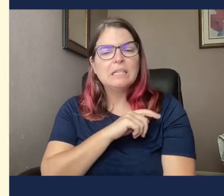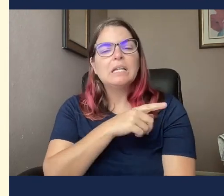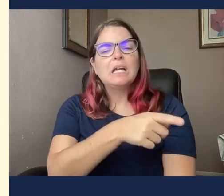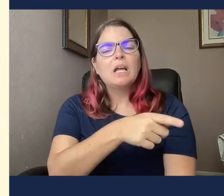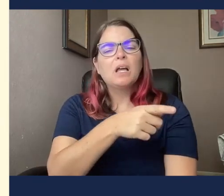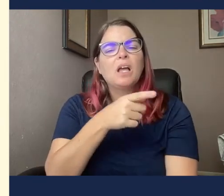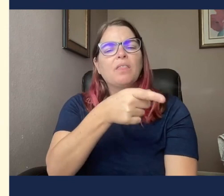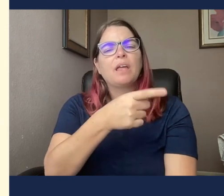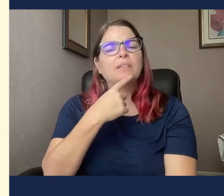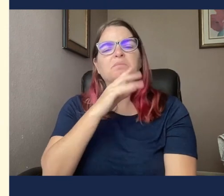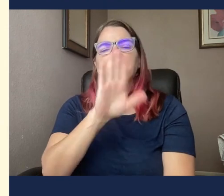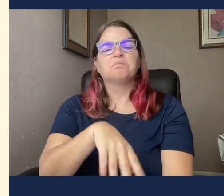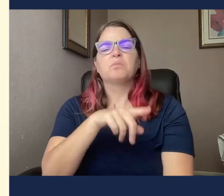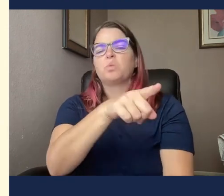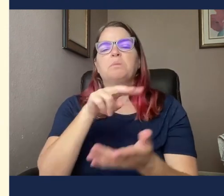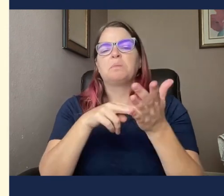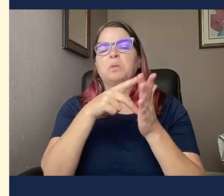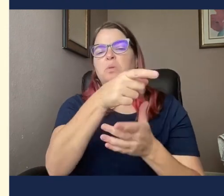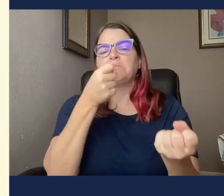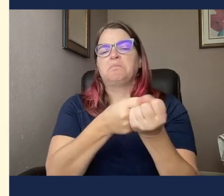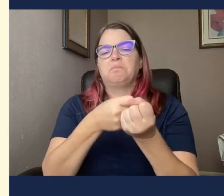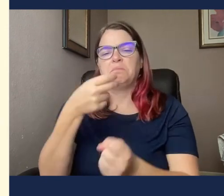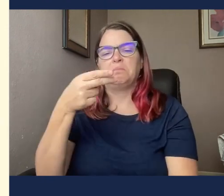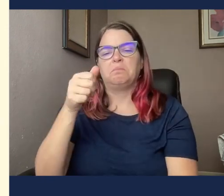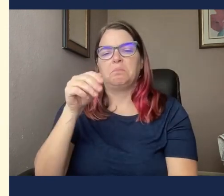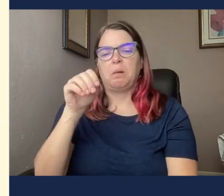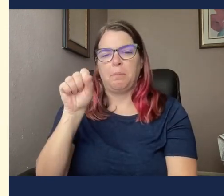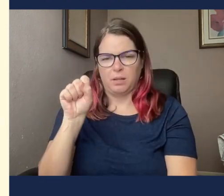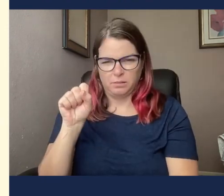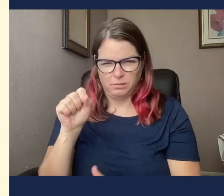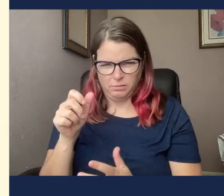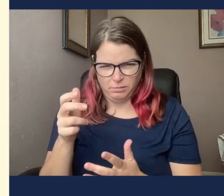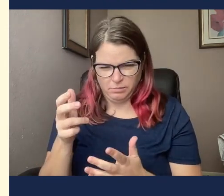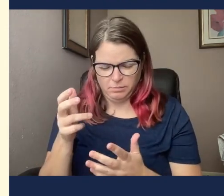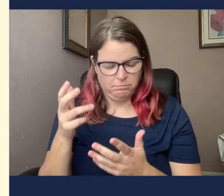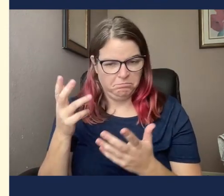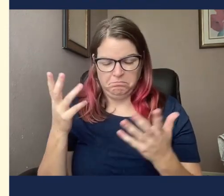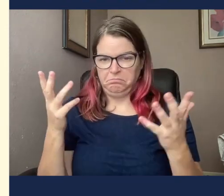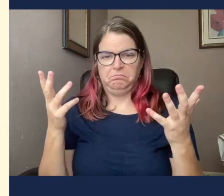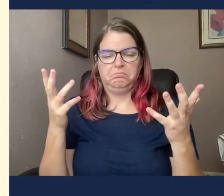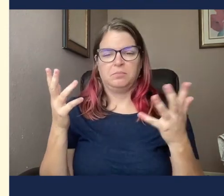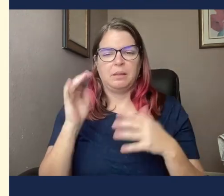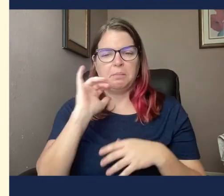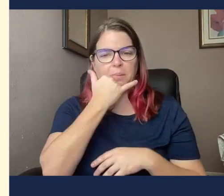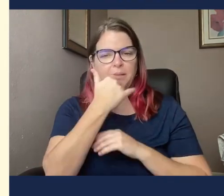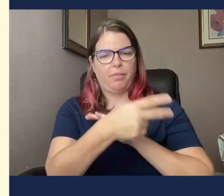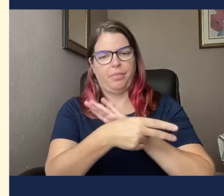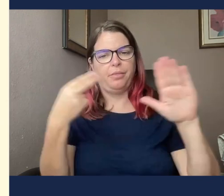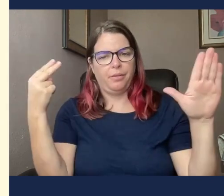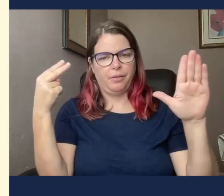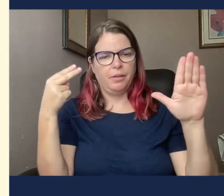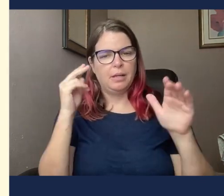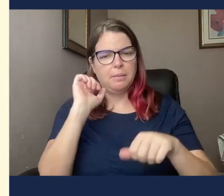in hate crimes against Muslims. Coverage of years about of